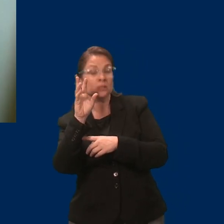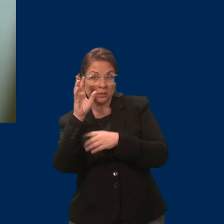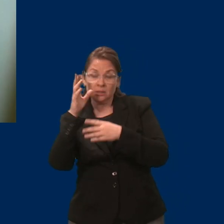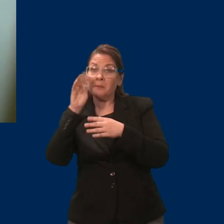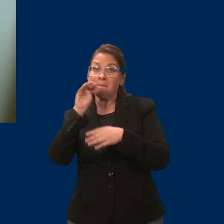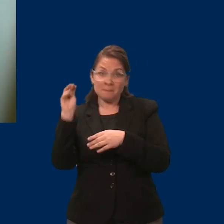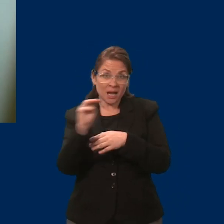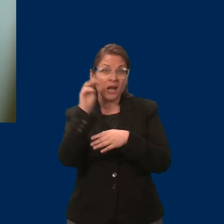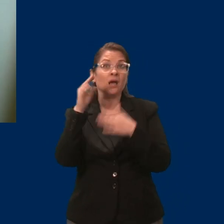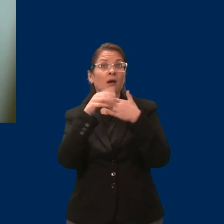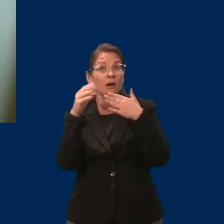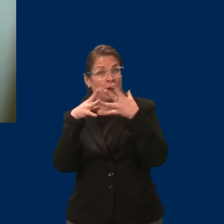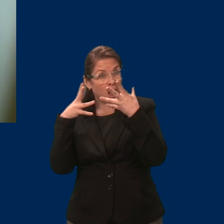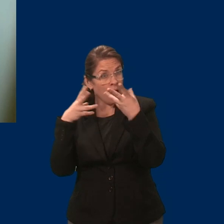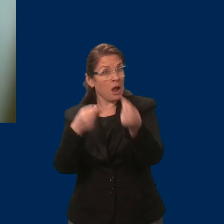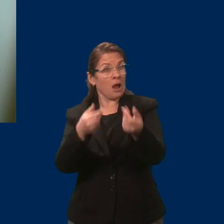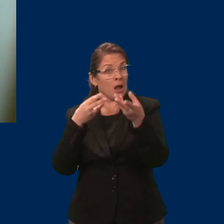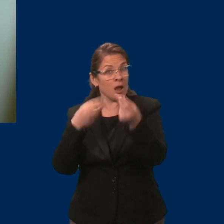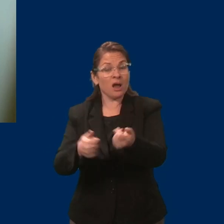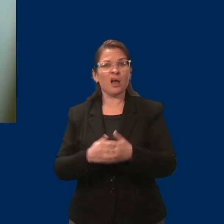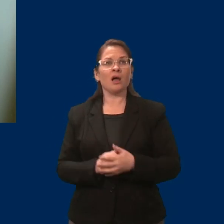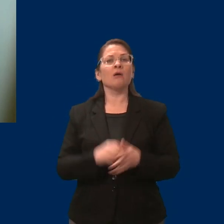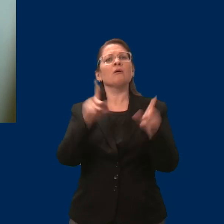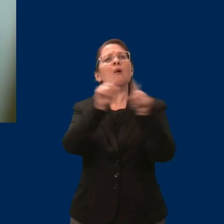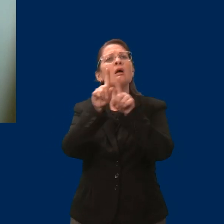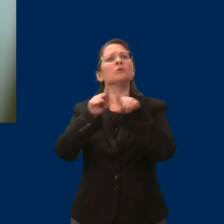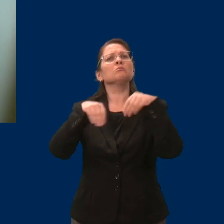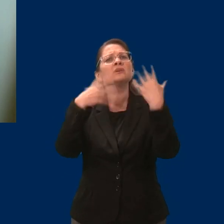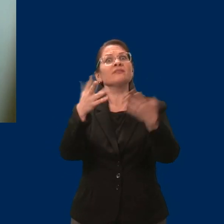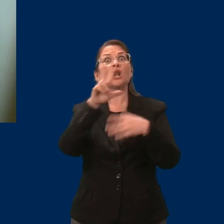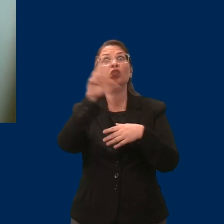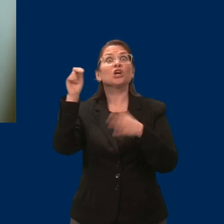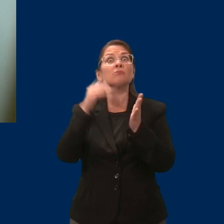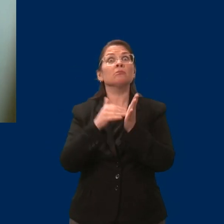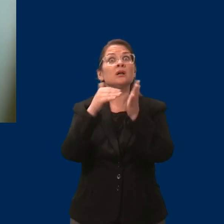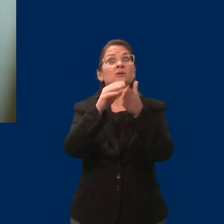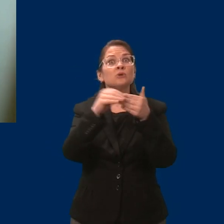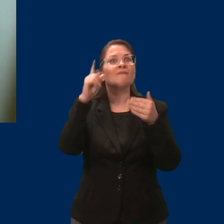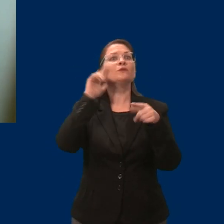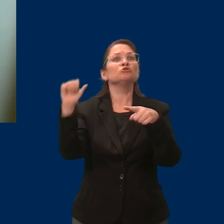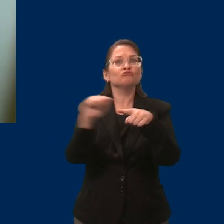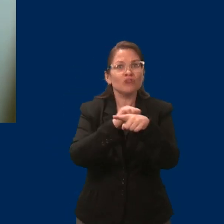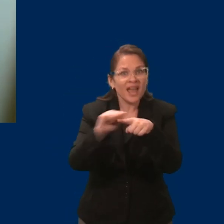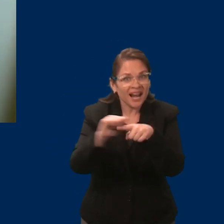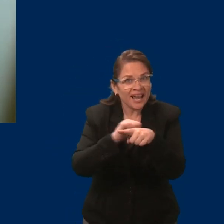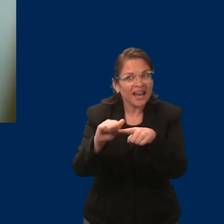Provided $30 million for training funds, $1,500